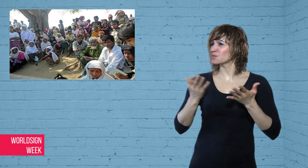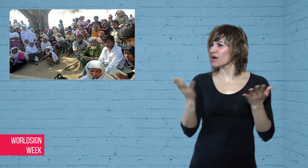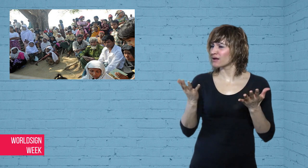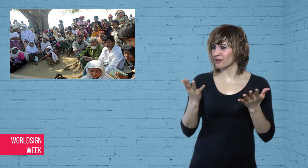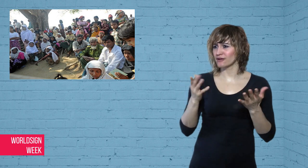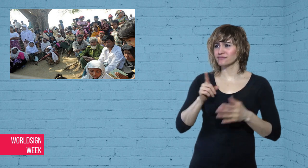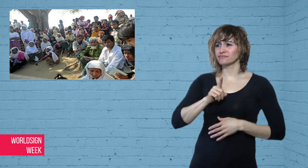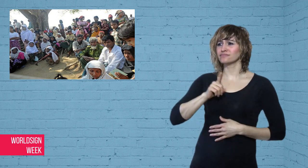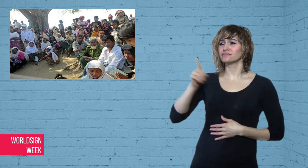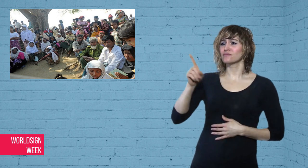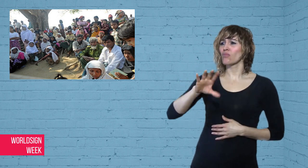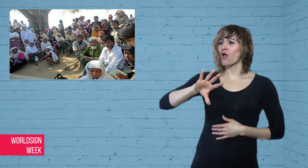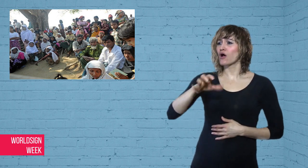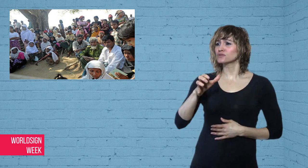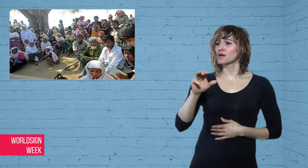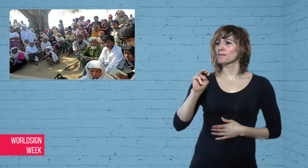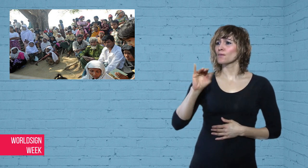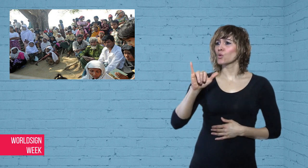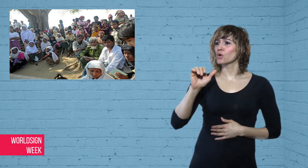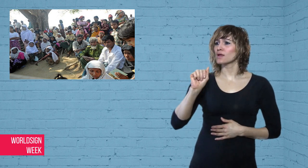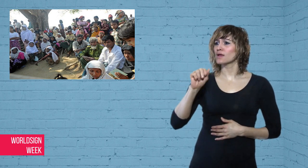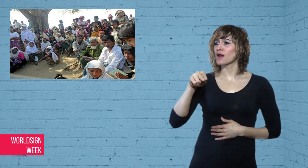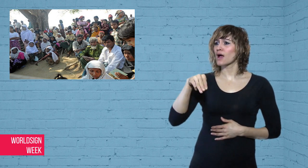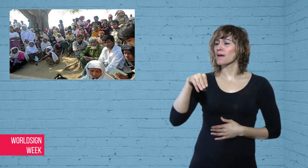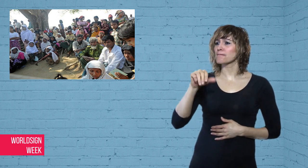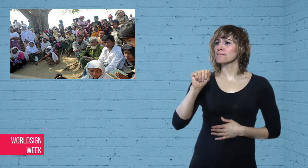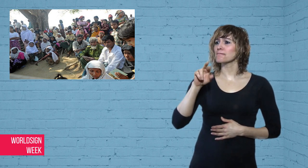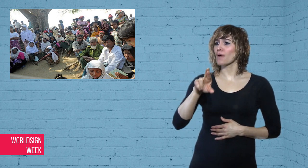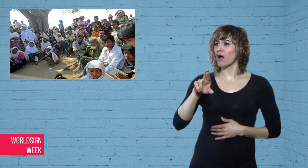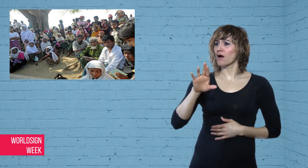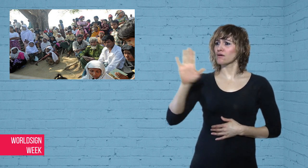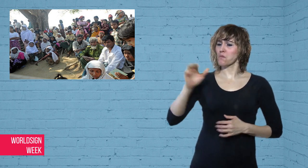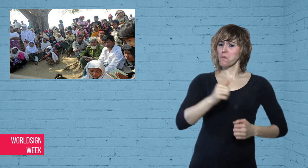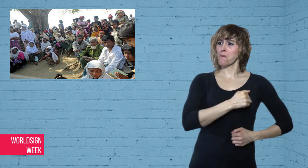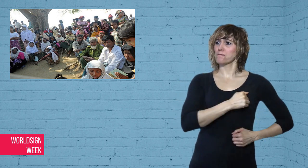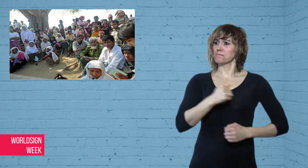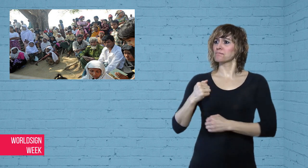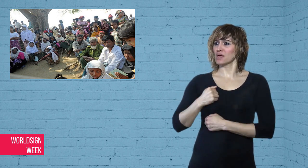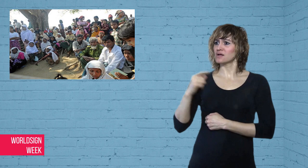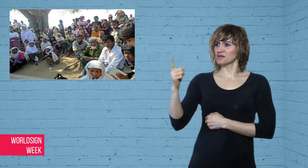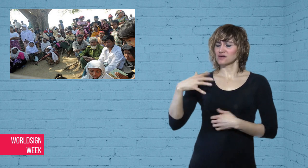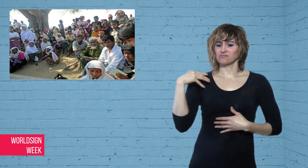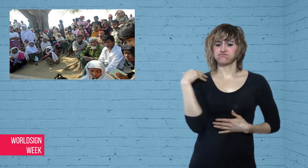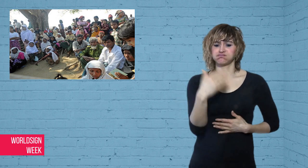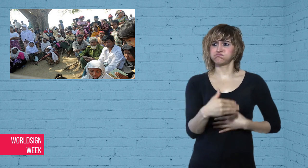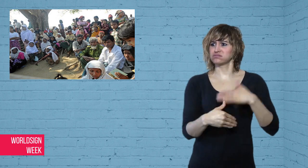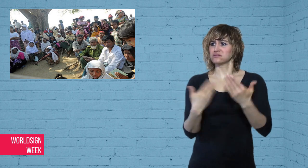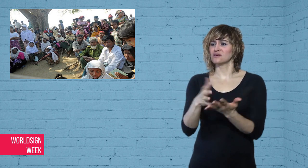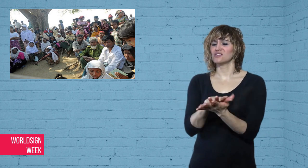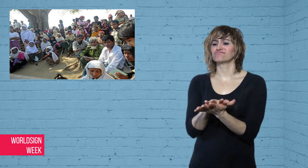an alarming report accusing the